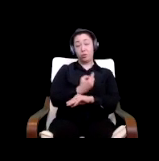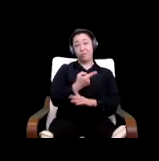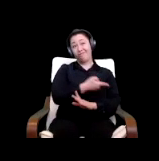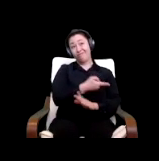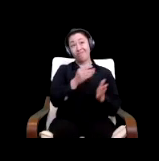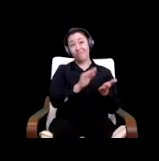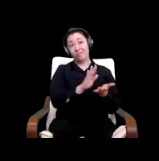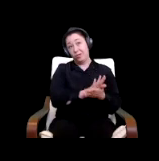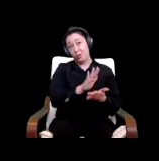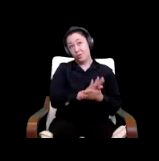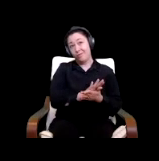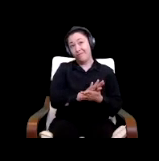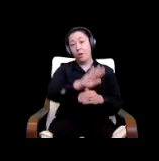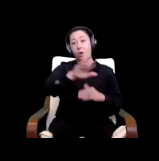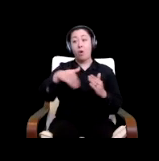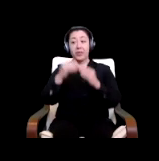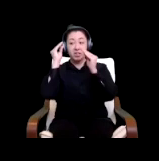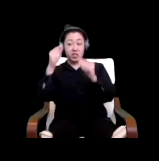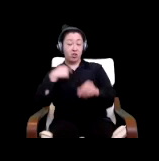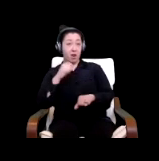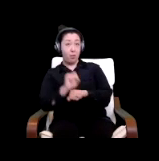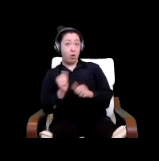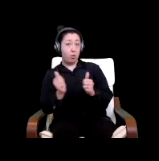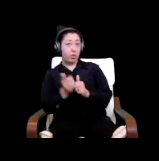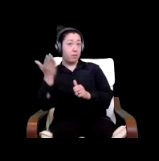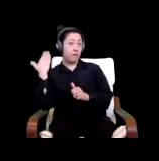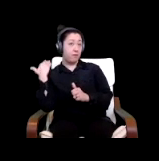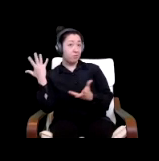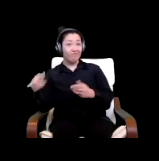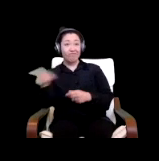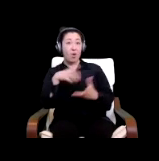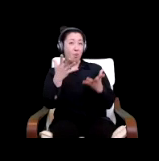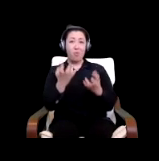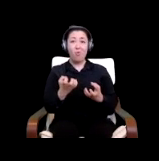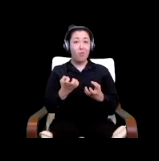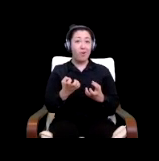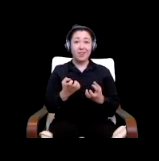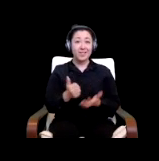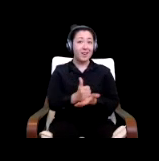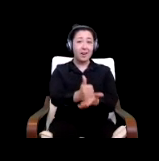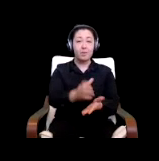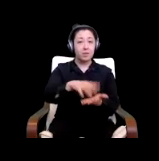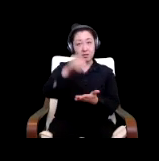I've worked with, everyone wants to do good for the students that they're working with, and with